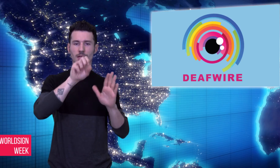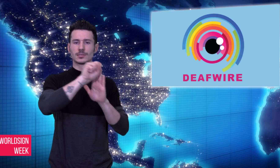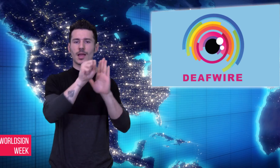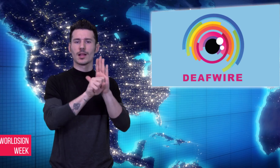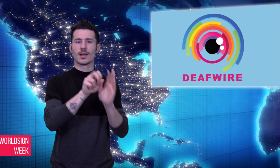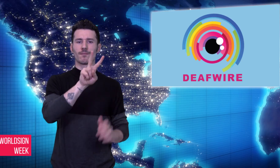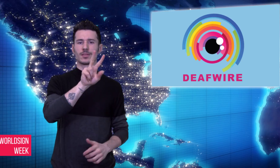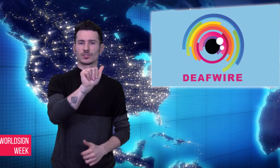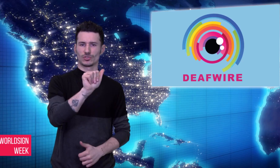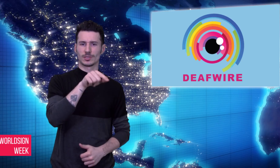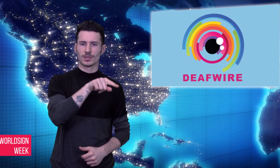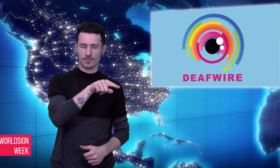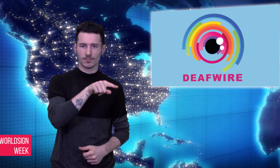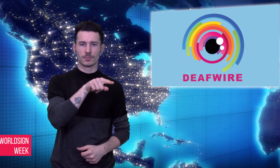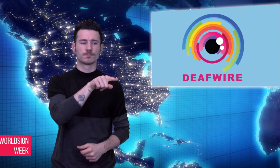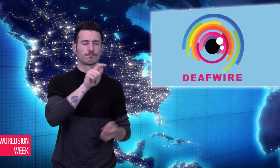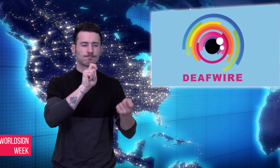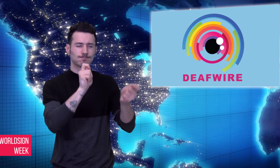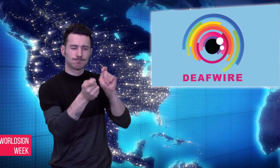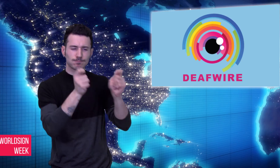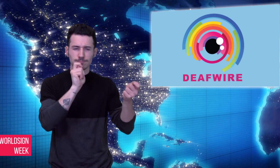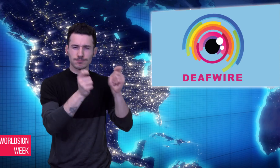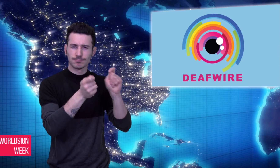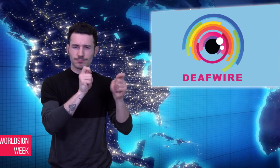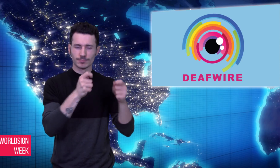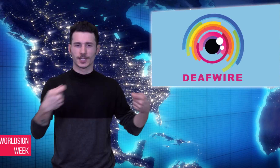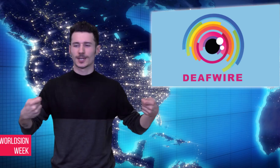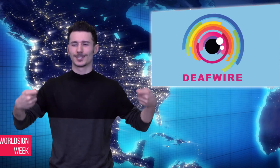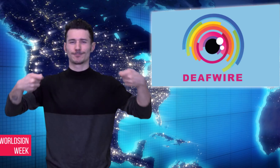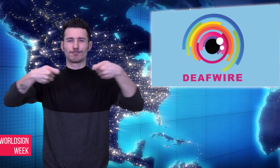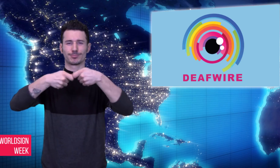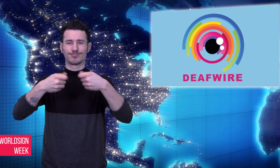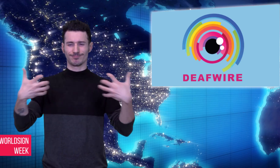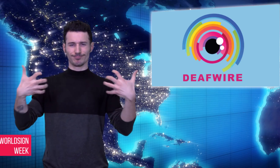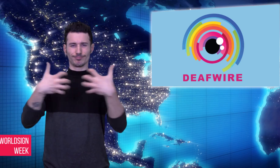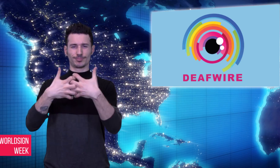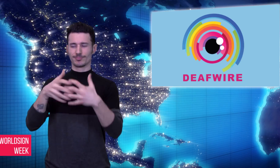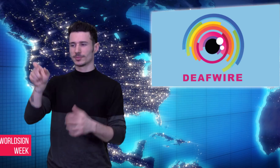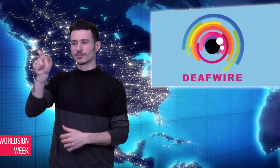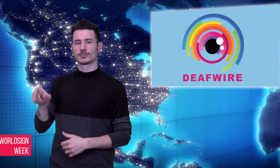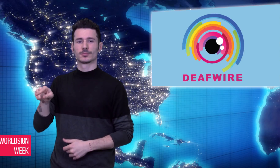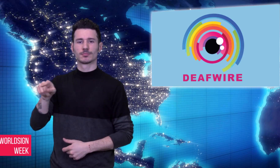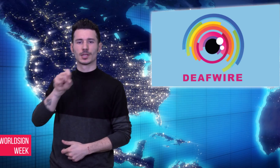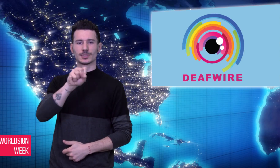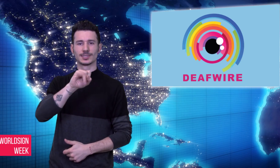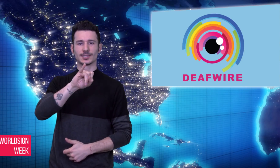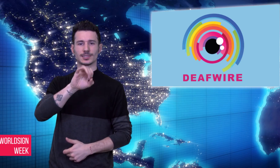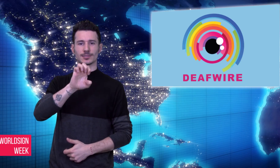Sierra Campbell, a 22 year old deaf server